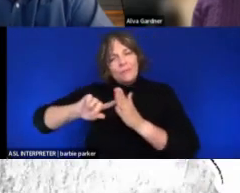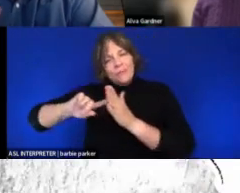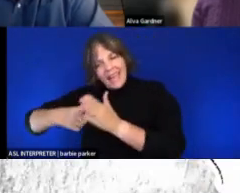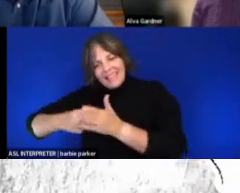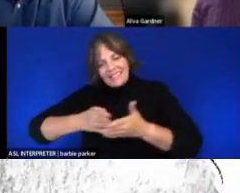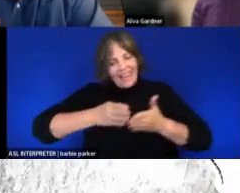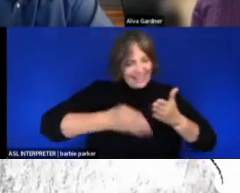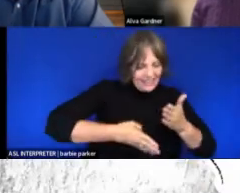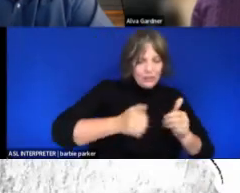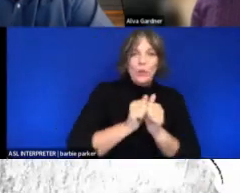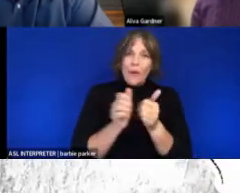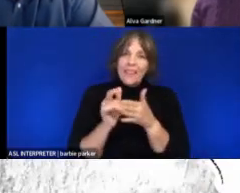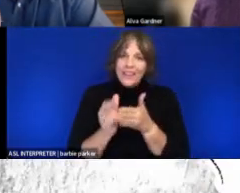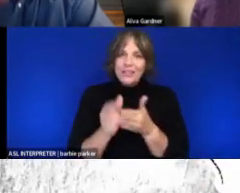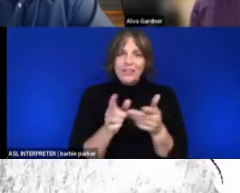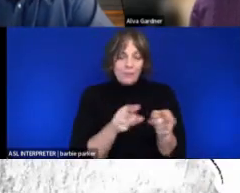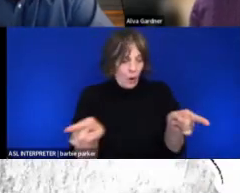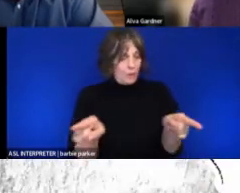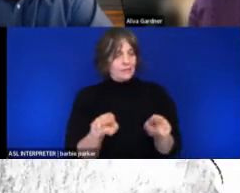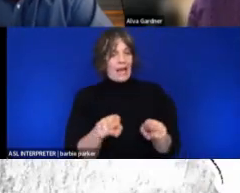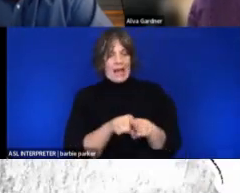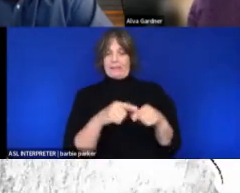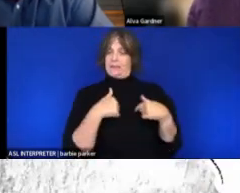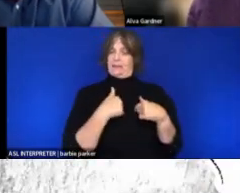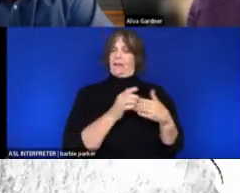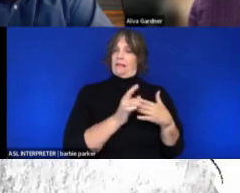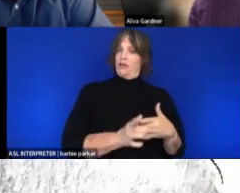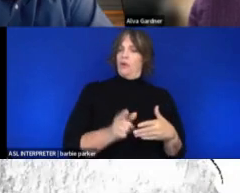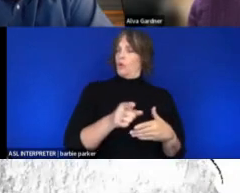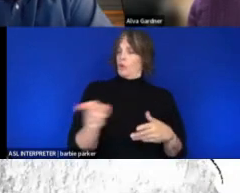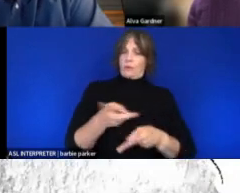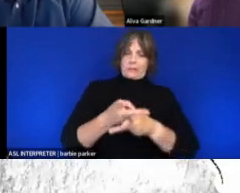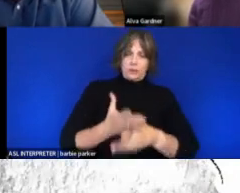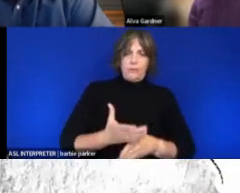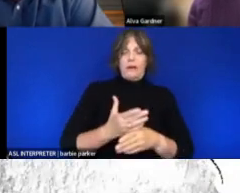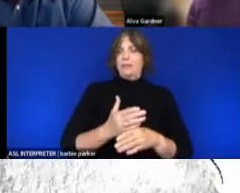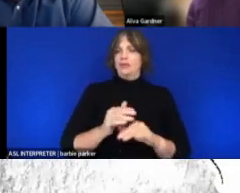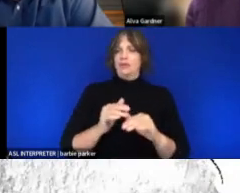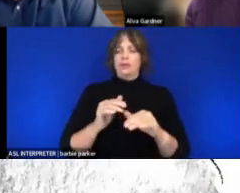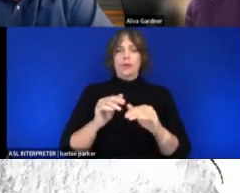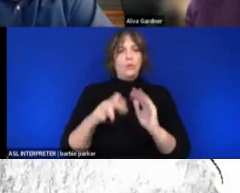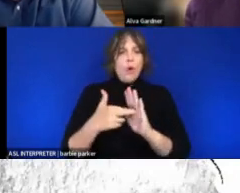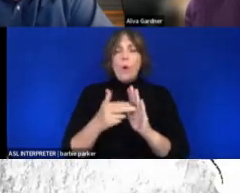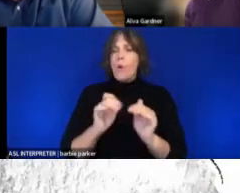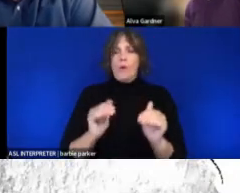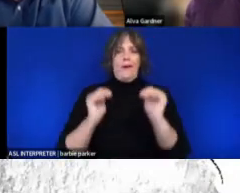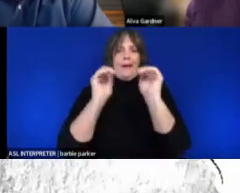leaders, of those of you who are in leadership roles, whether it's at a supervisory level or an exec level, what changes can you make to really help set this